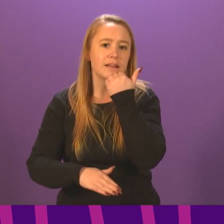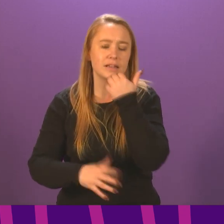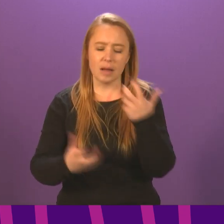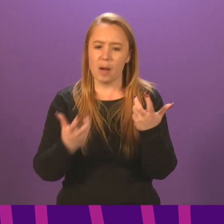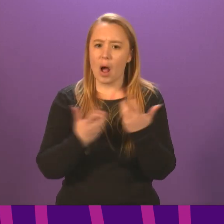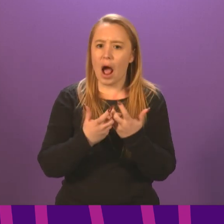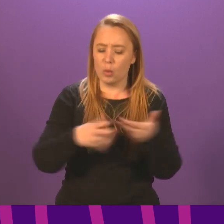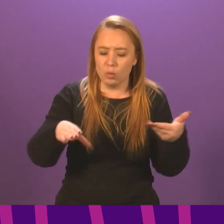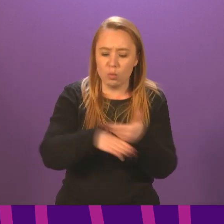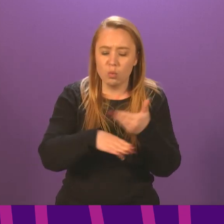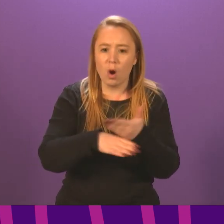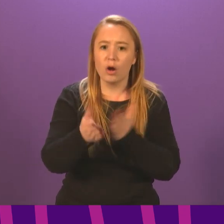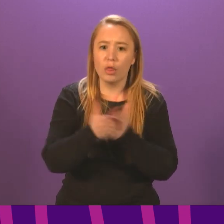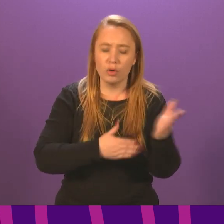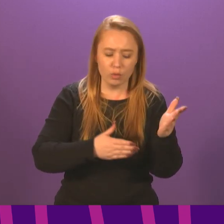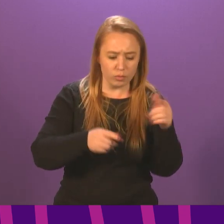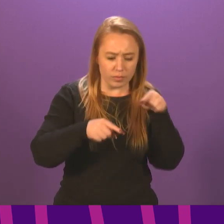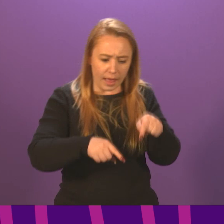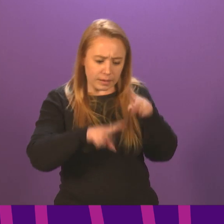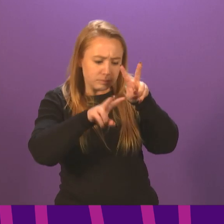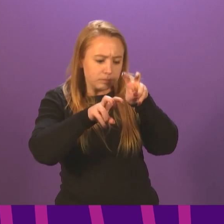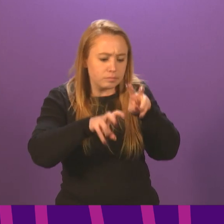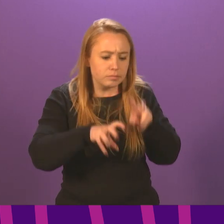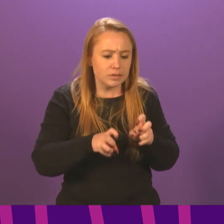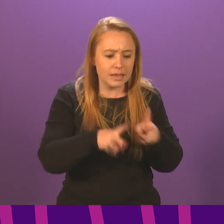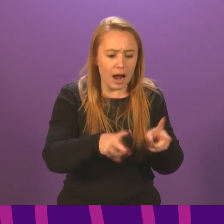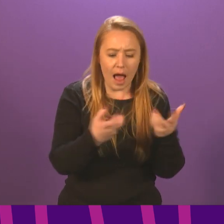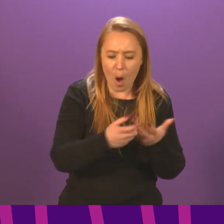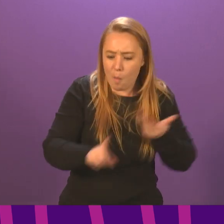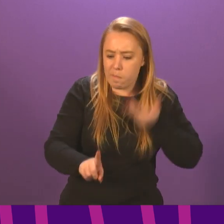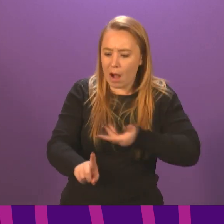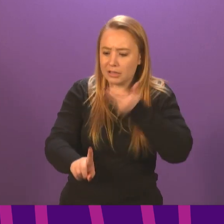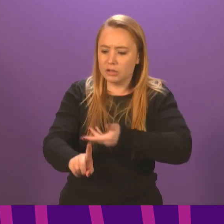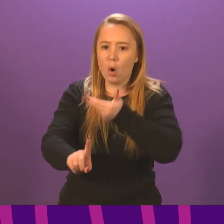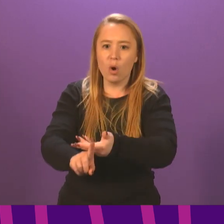that is being done to assess its virulence, its likely transmission rate and any new features